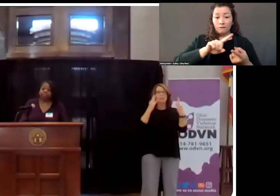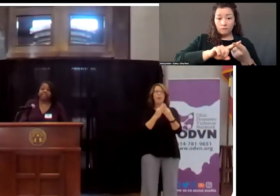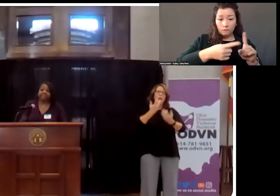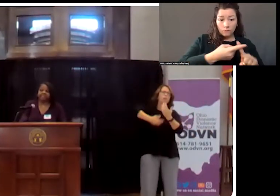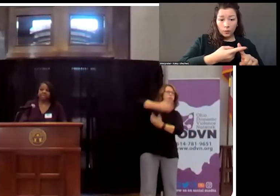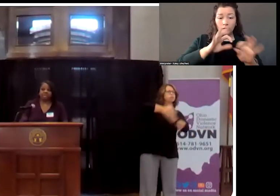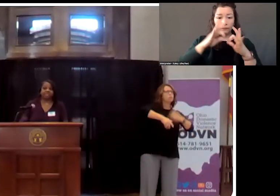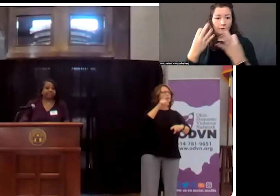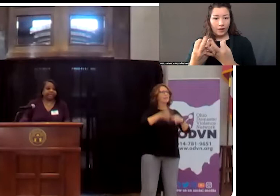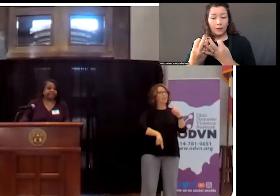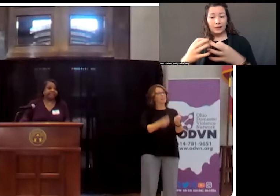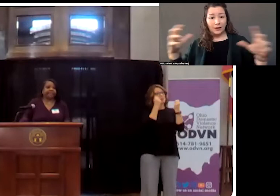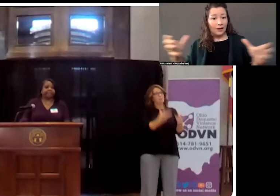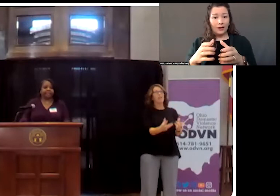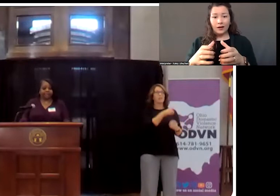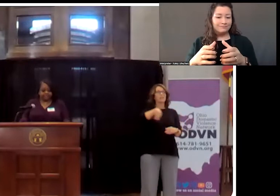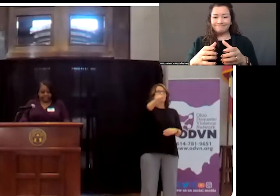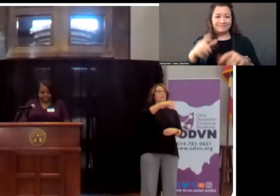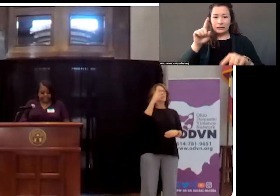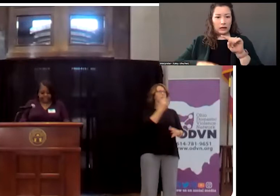Many of us lost friends and family during that time.